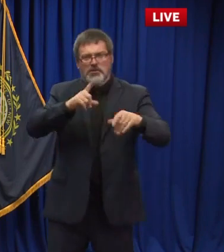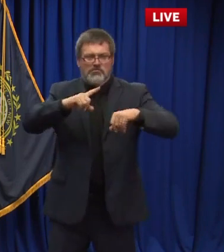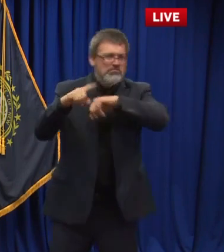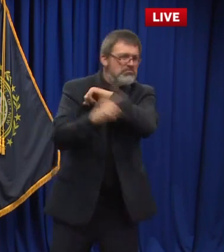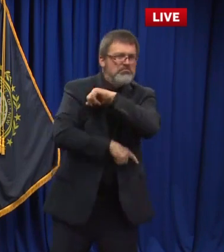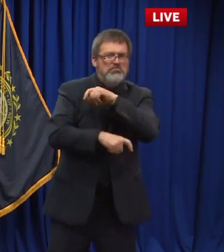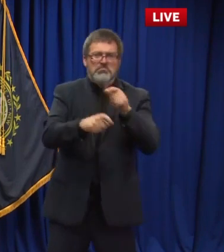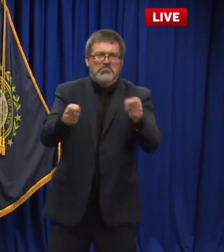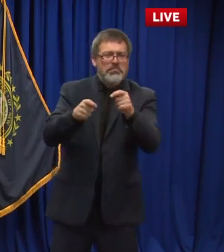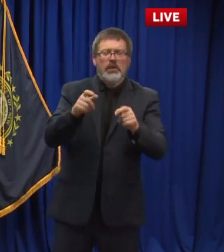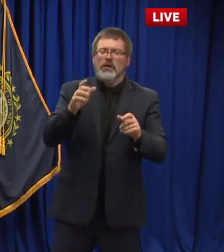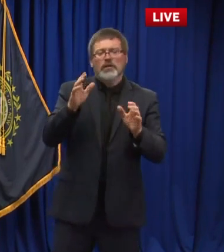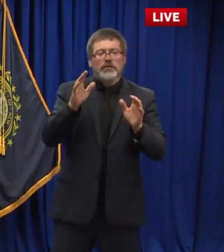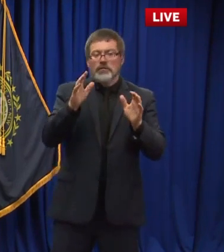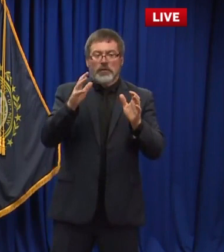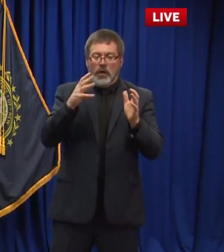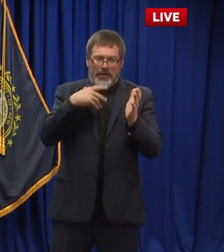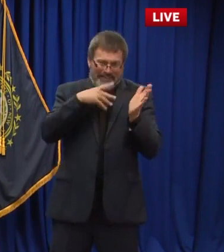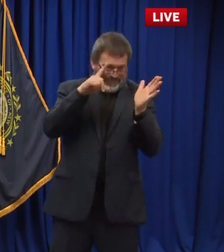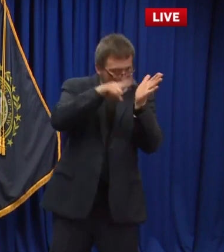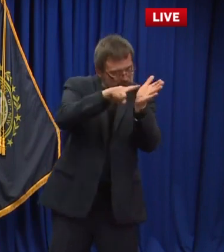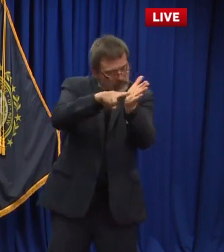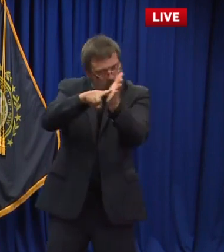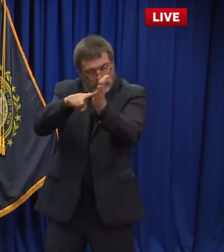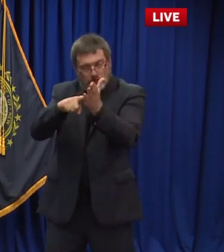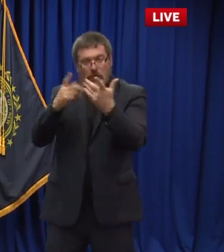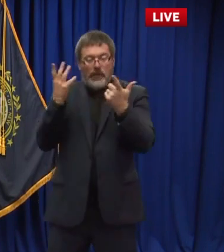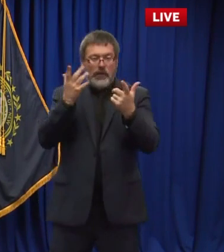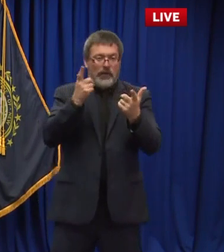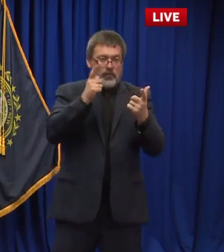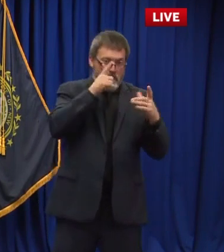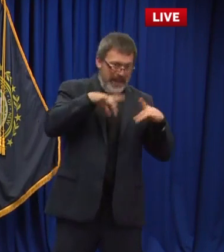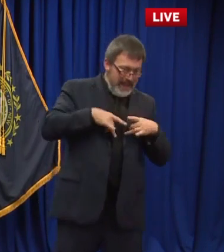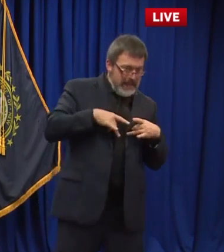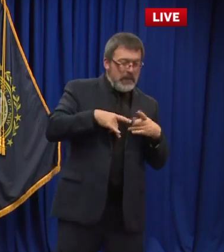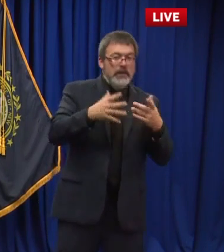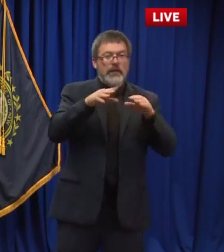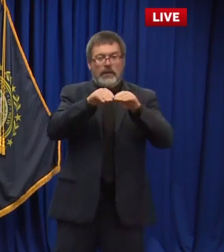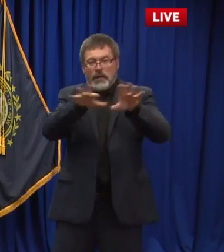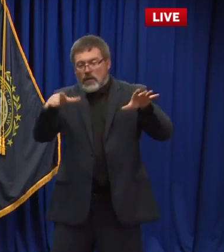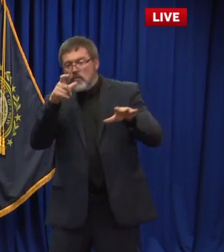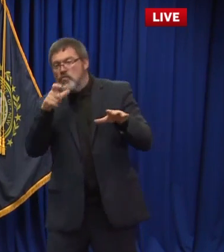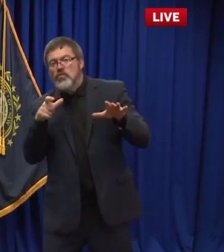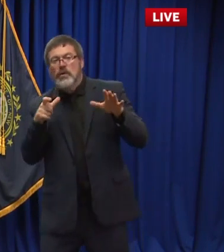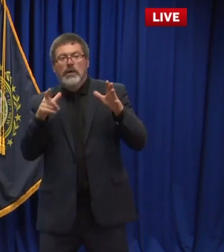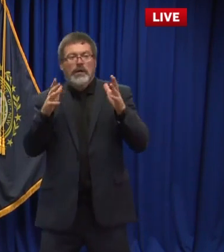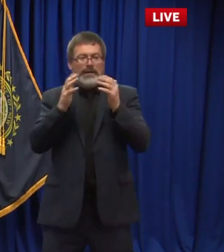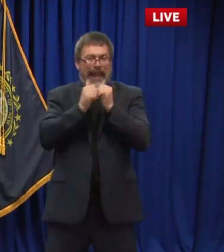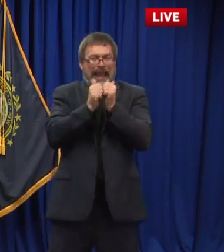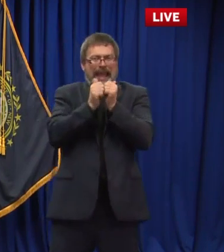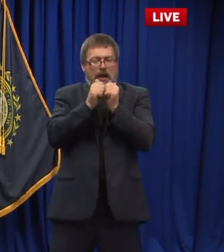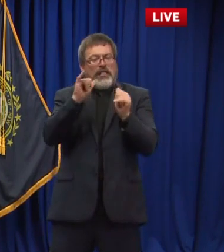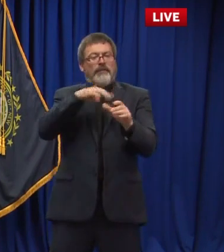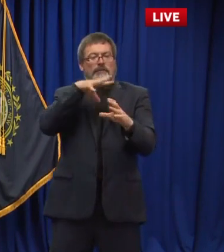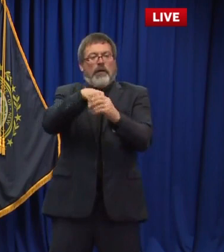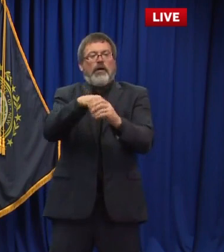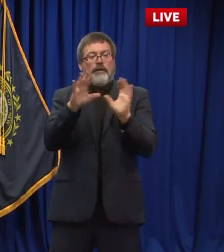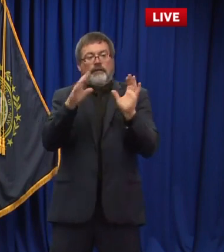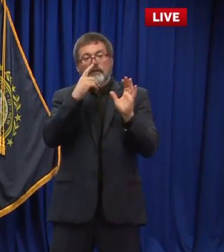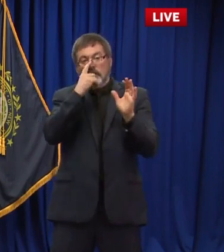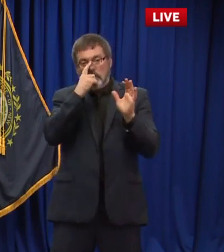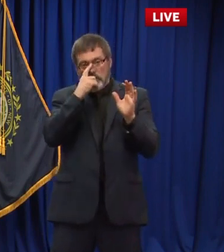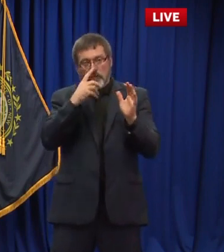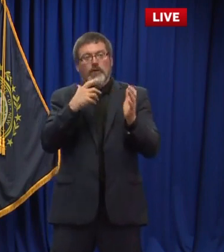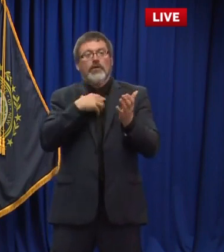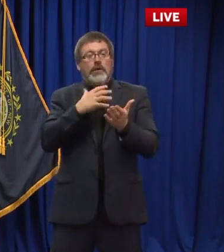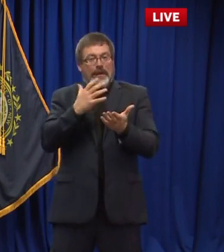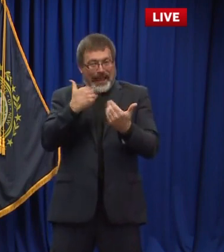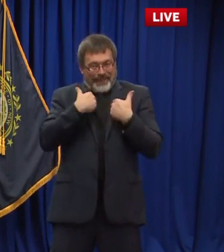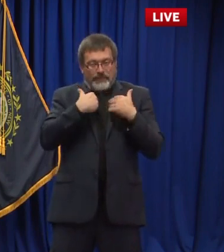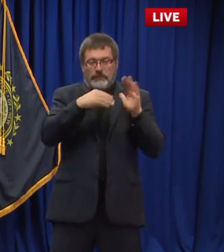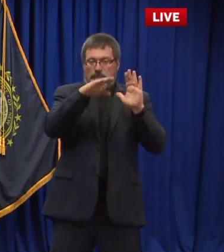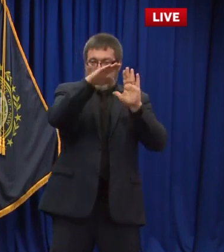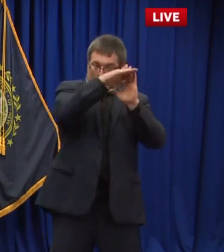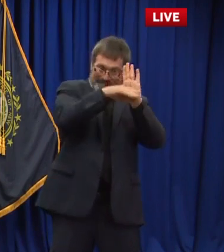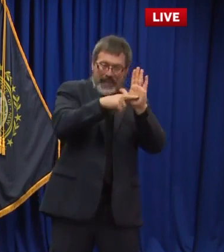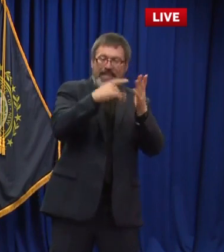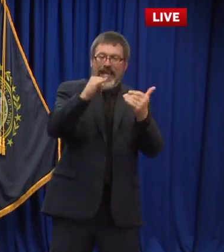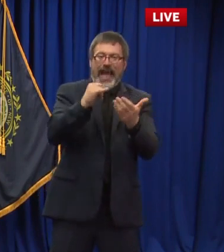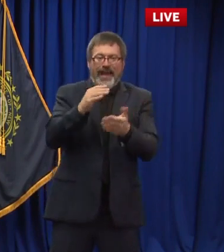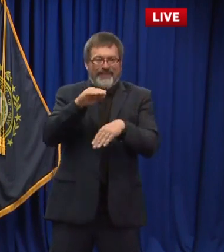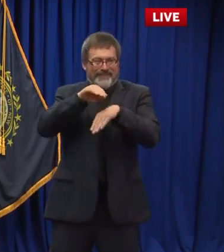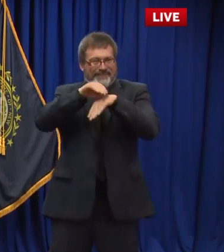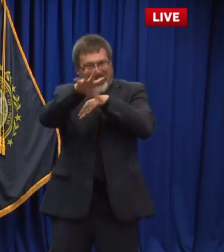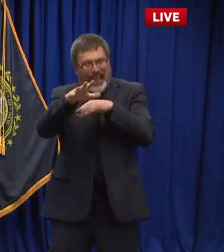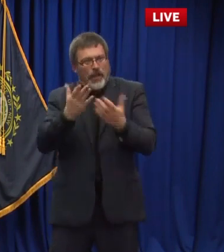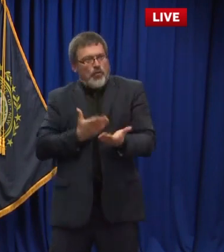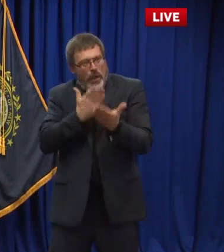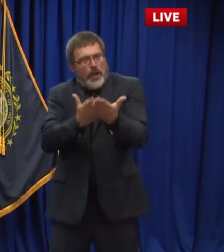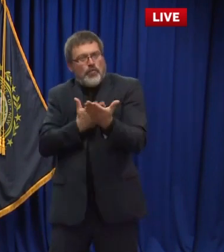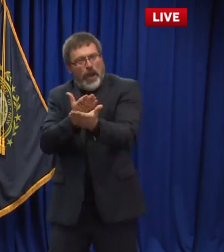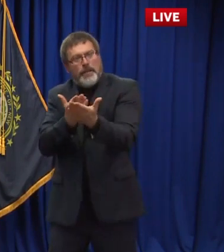WHAT I CAN SAY IS PUBLIC HEALTH ABSOLUTELY WILL BE INVOLVED WITH HELPING TO HELP -- WITH HELPING TO INVESTIGATE STUDENTS OR STAFF DIAGNOSED WITH COVID-19.